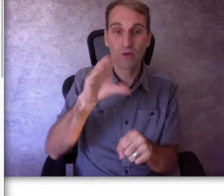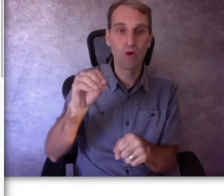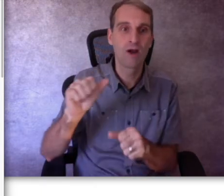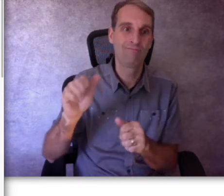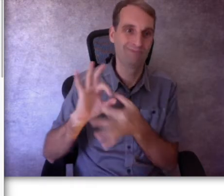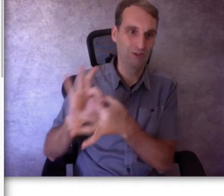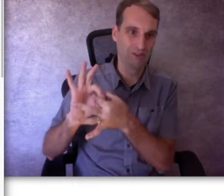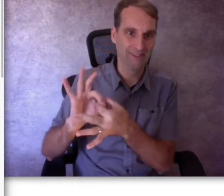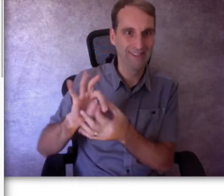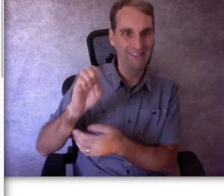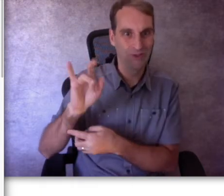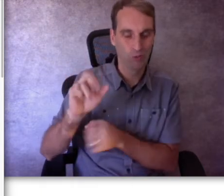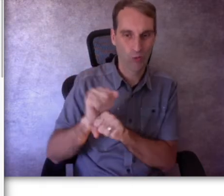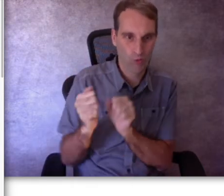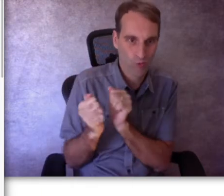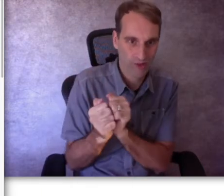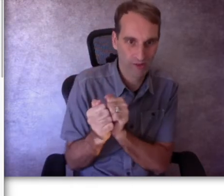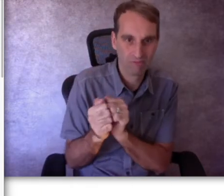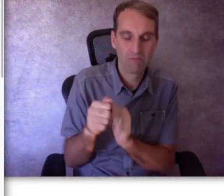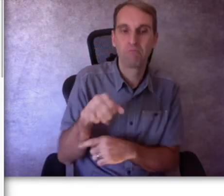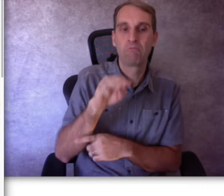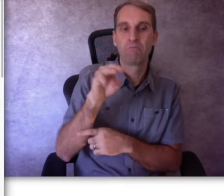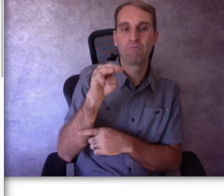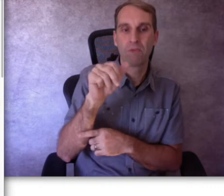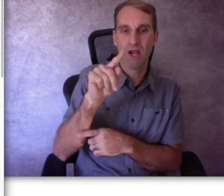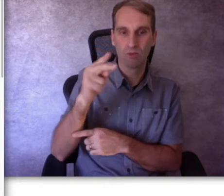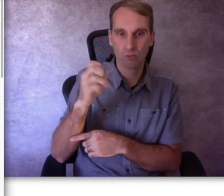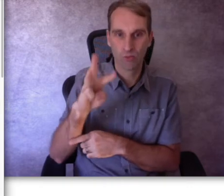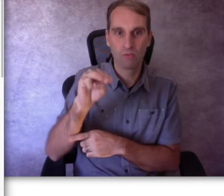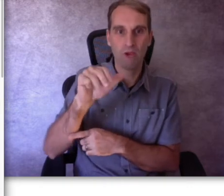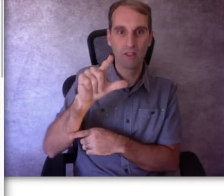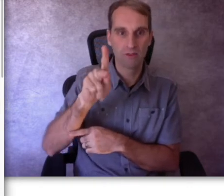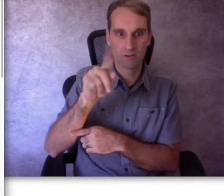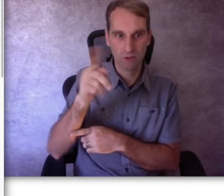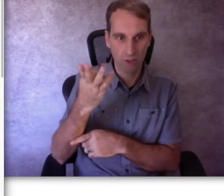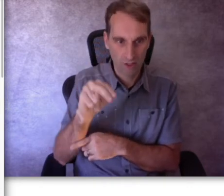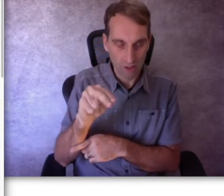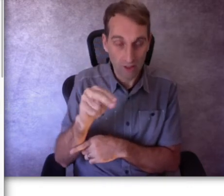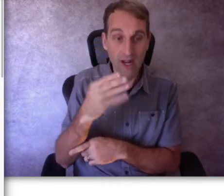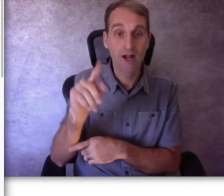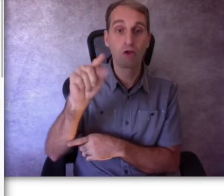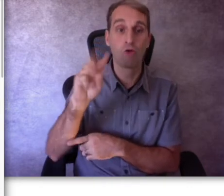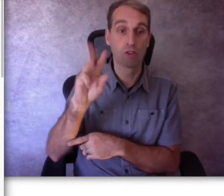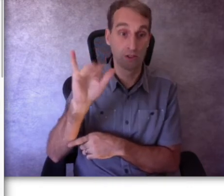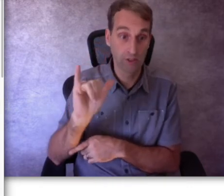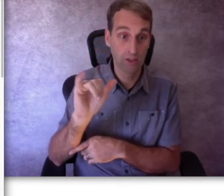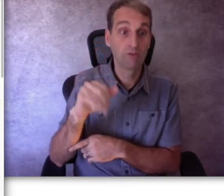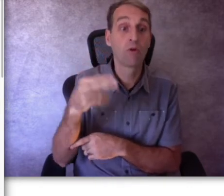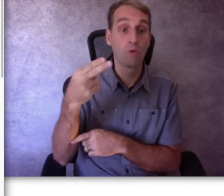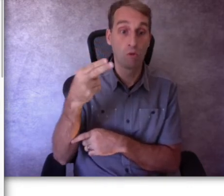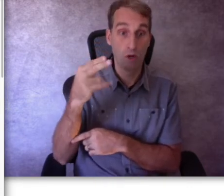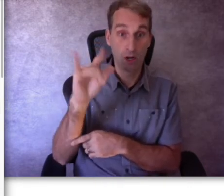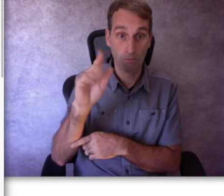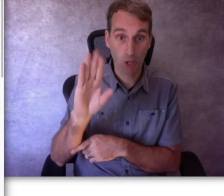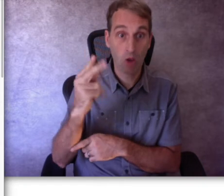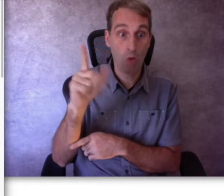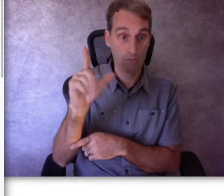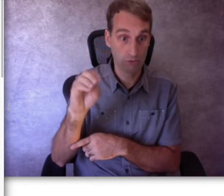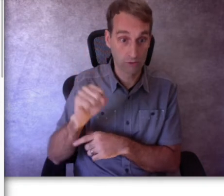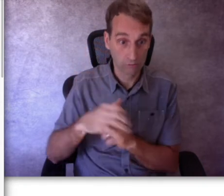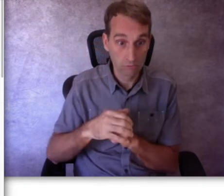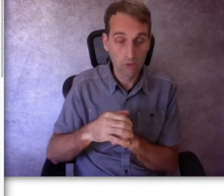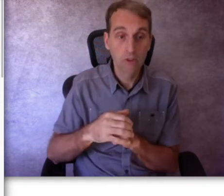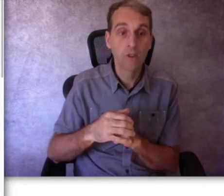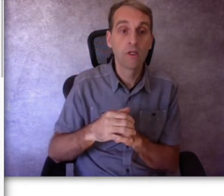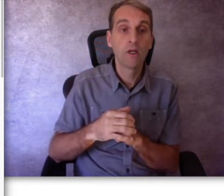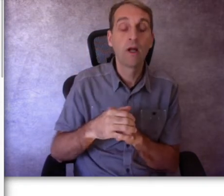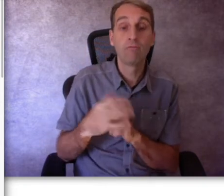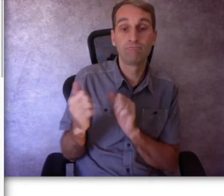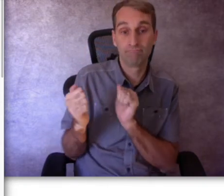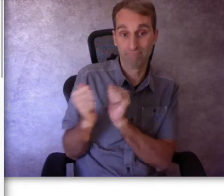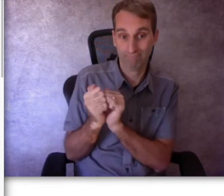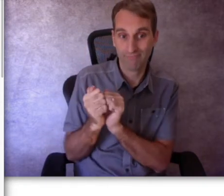co-hosted and co-coordinated with Matthew Malzkuhn and Tawny Holmes Hlibok.